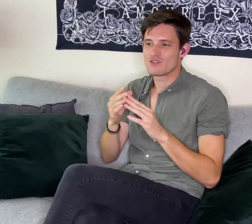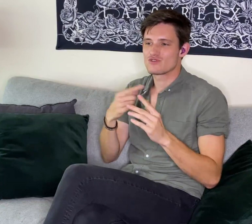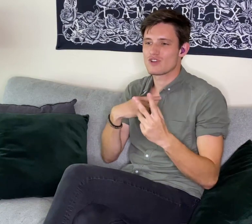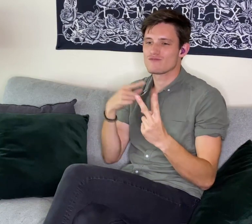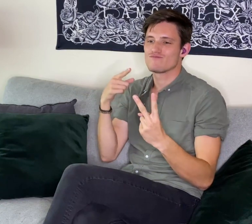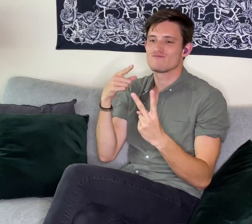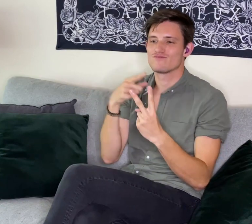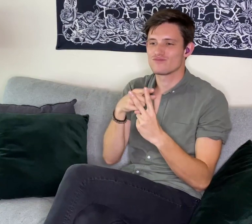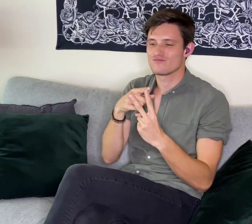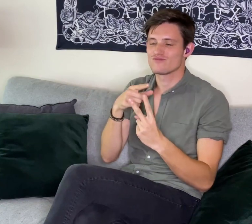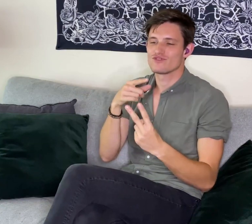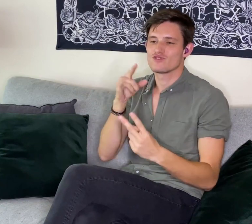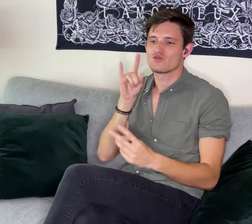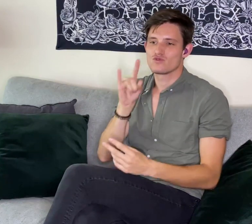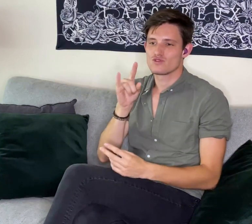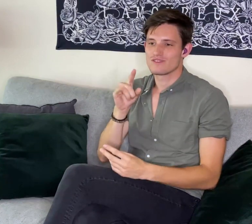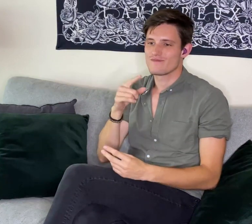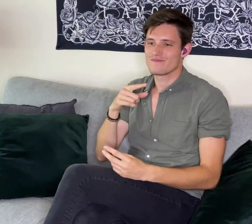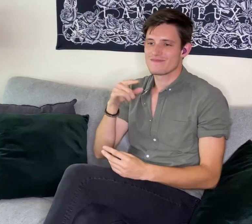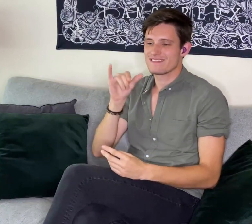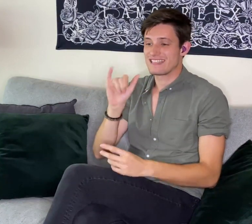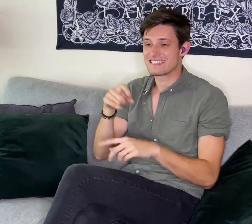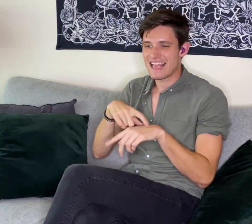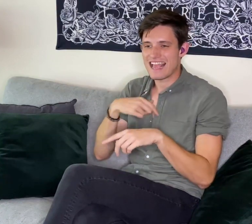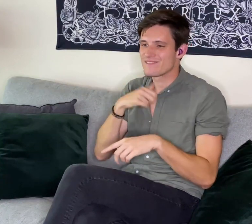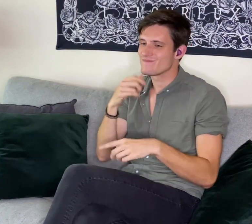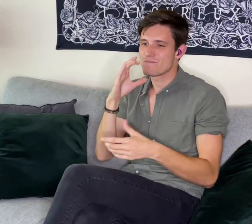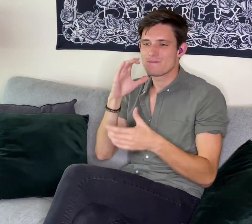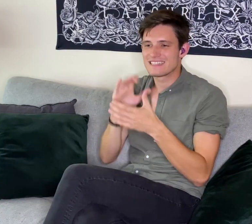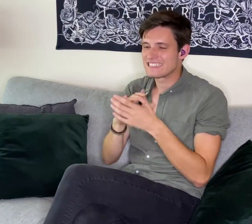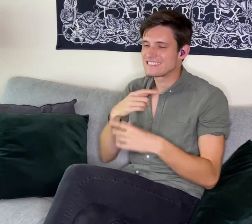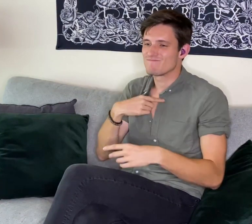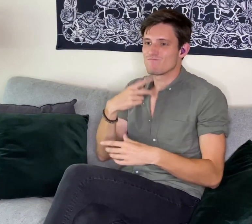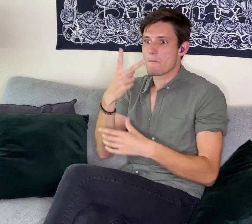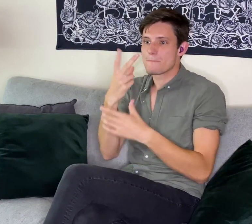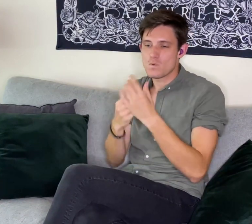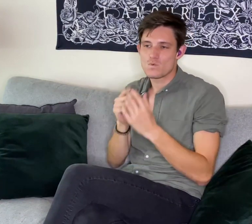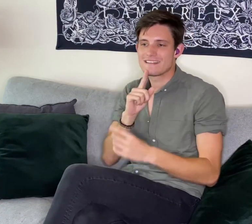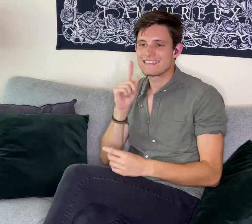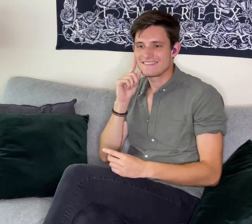instead of the deaf community. At the time, I didn’t believe I could be both deaf